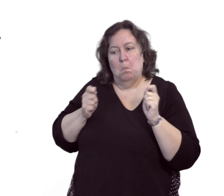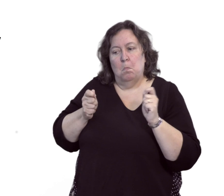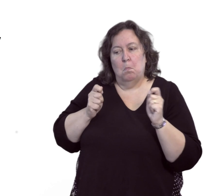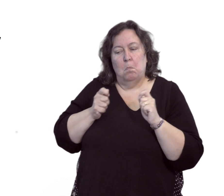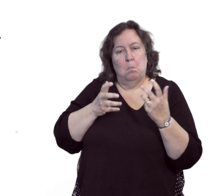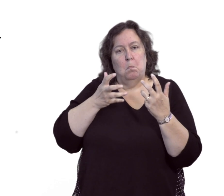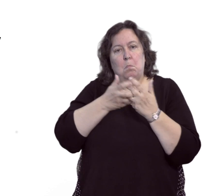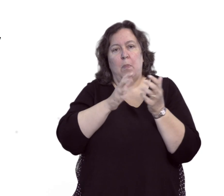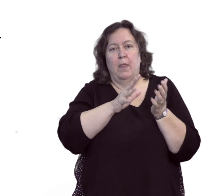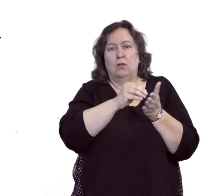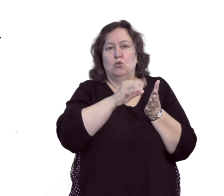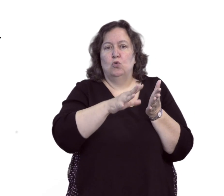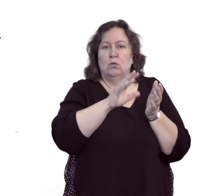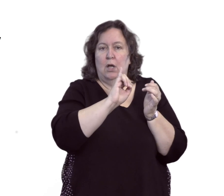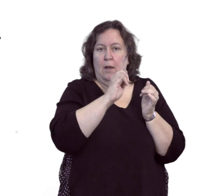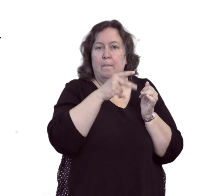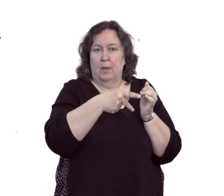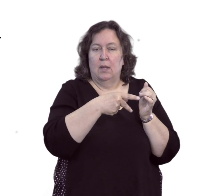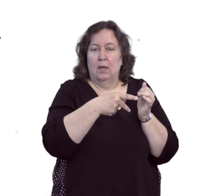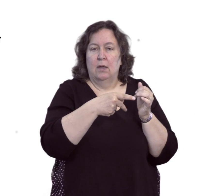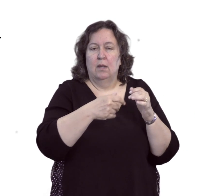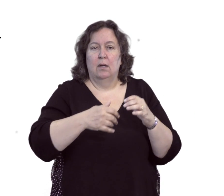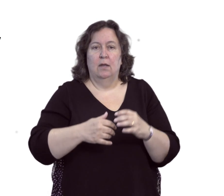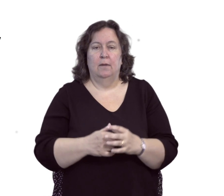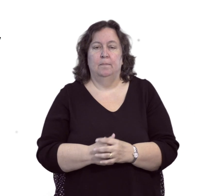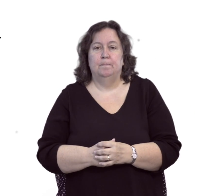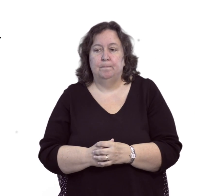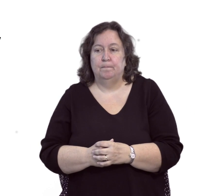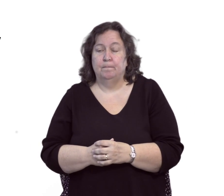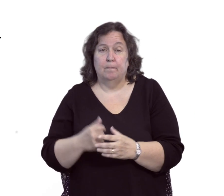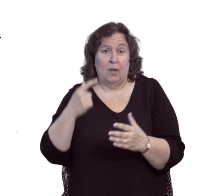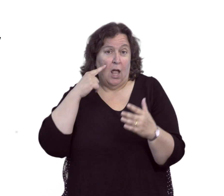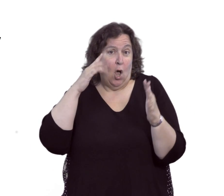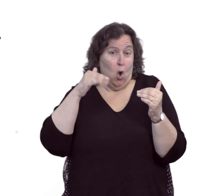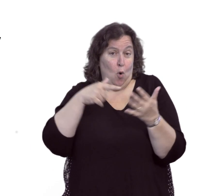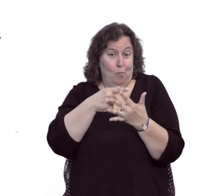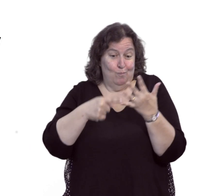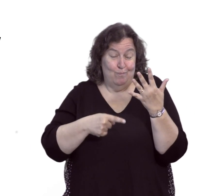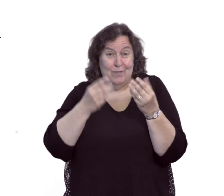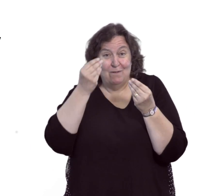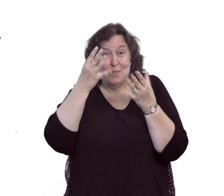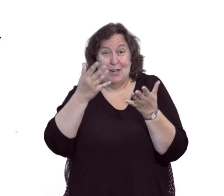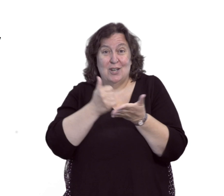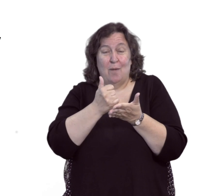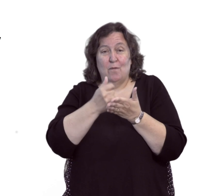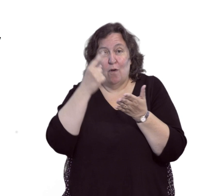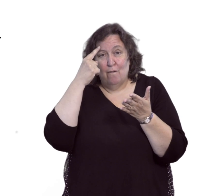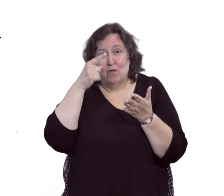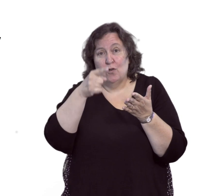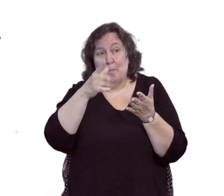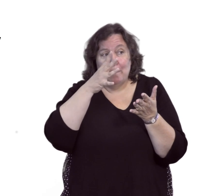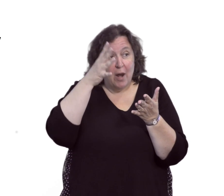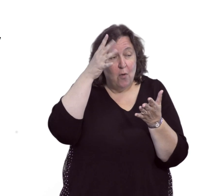when creating a student’s Individual Education Plan. We hope this information helps